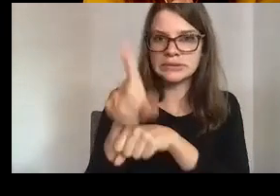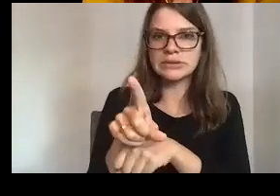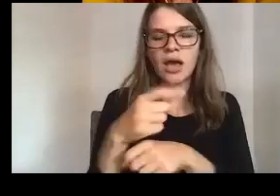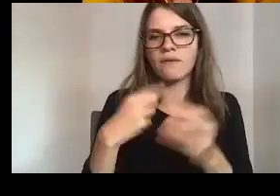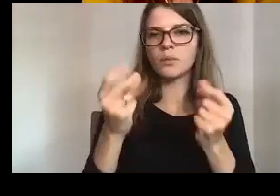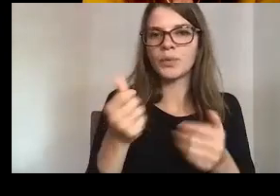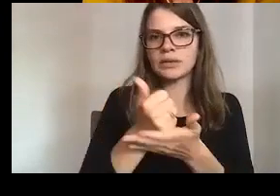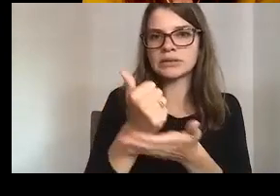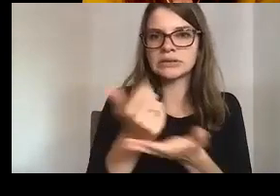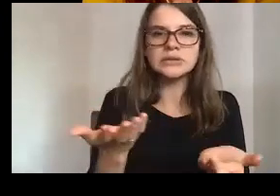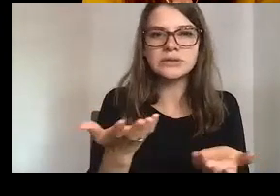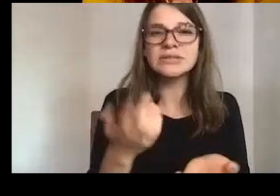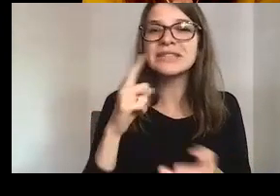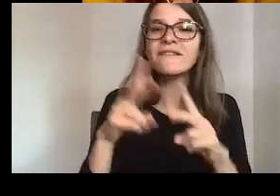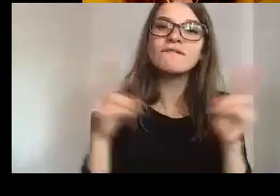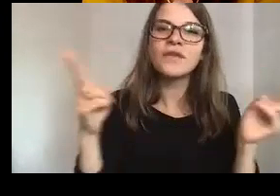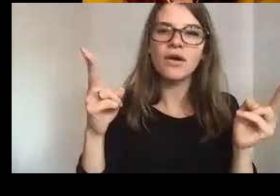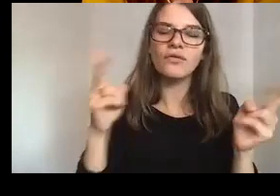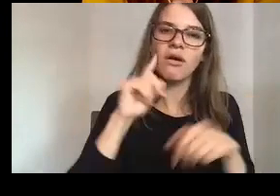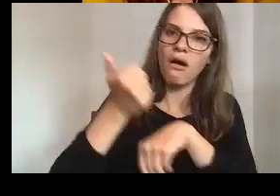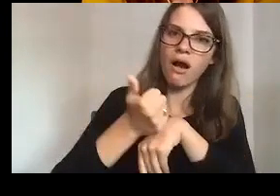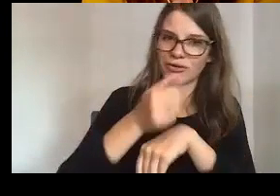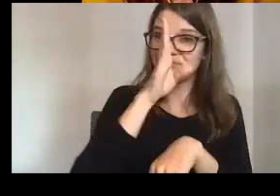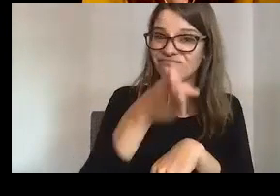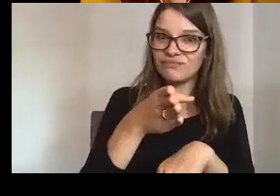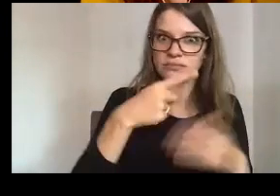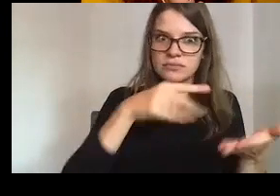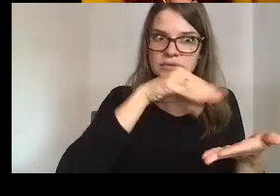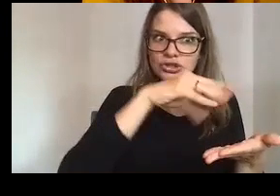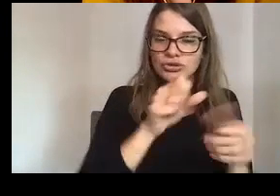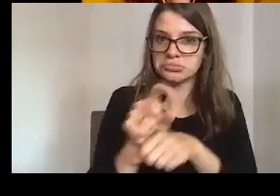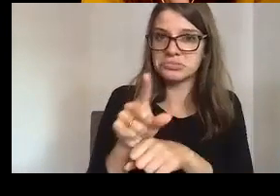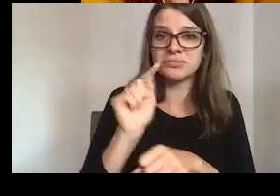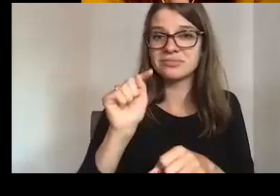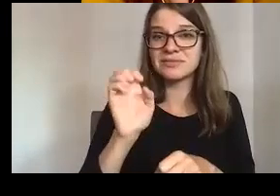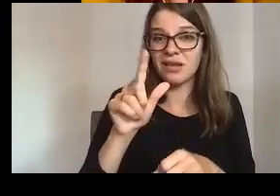those really concrete straightforward questions telehealth is generally working pretty well